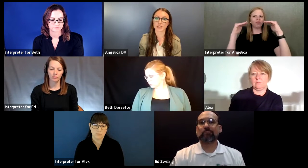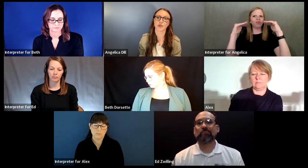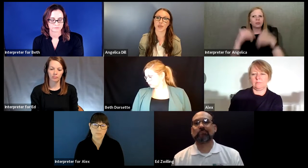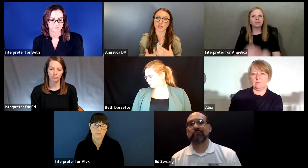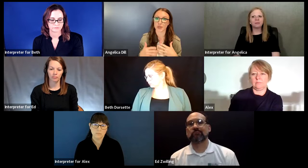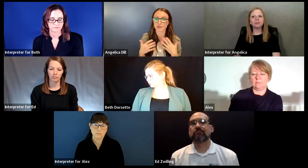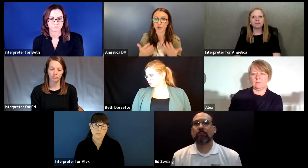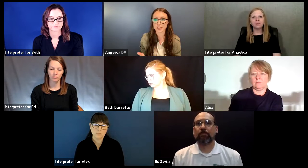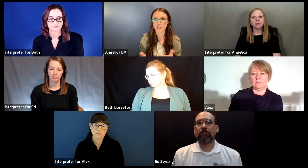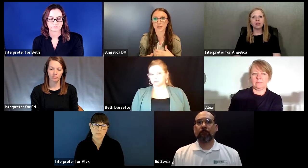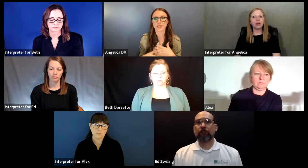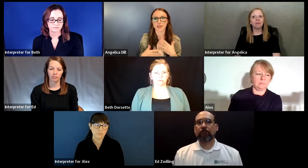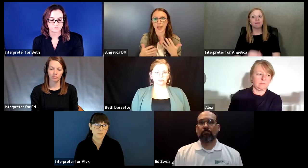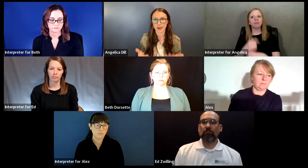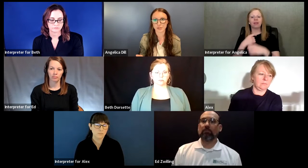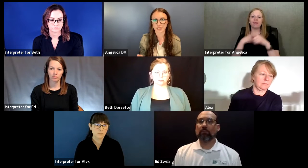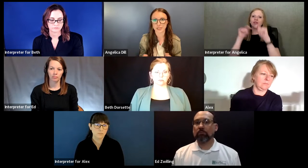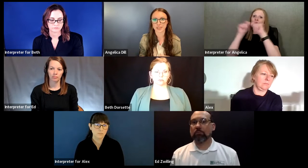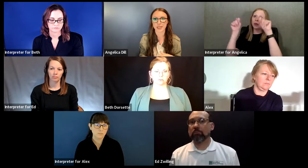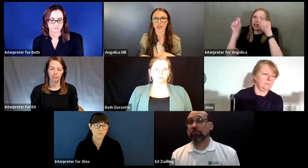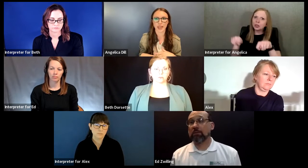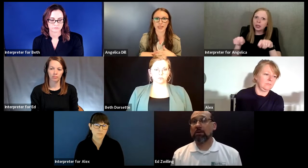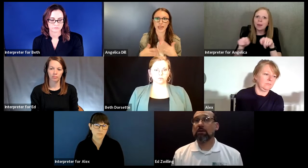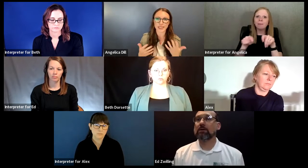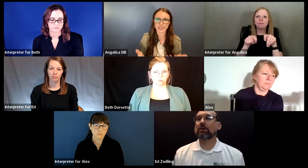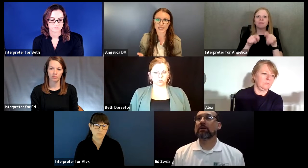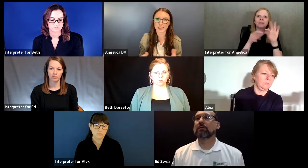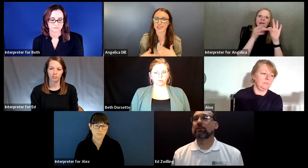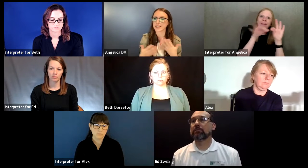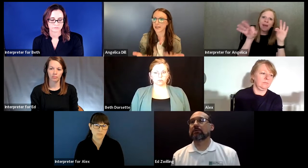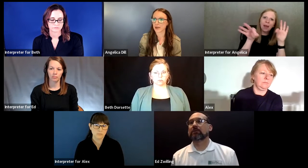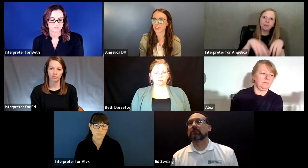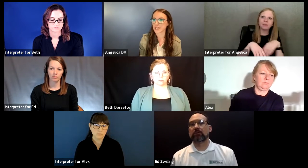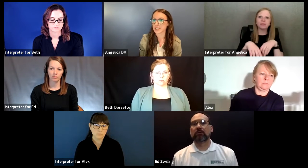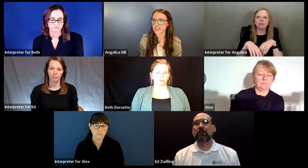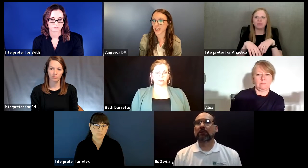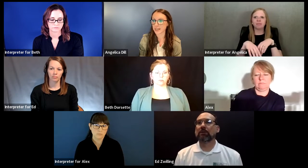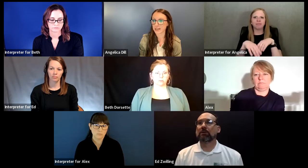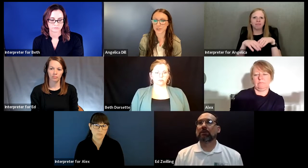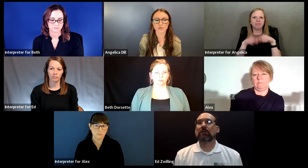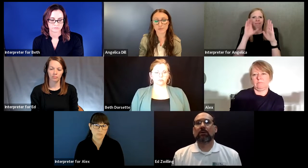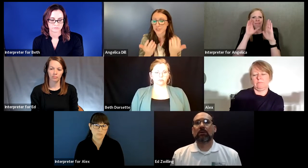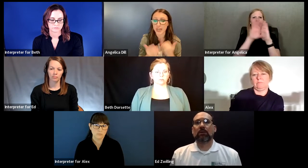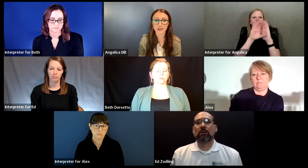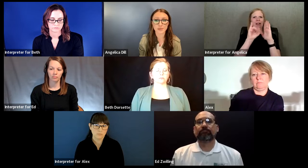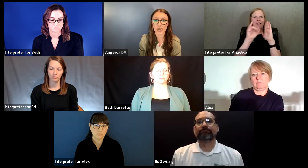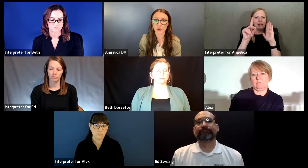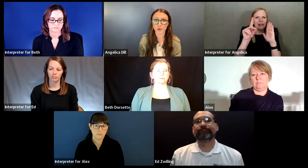We also make sure we have transcripts and captions. And IDs and various things like that. So check it out some time.